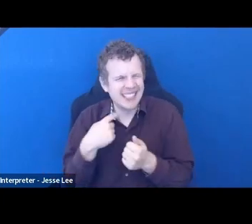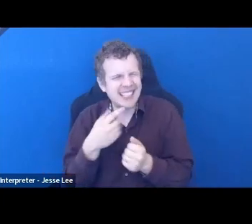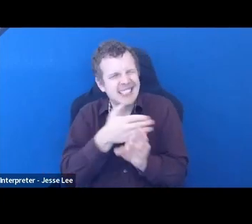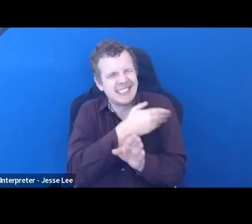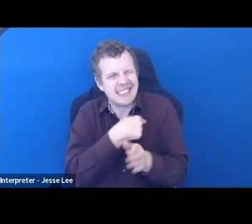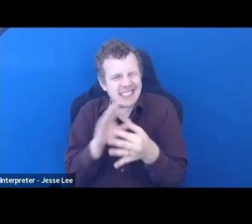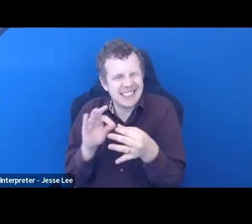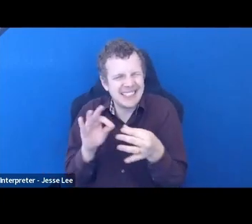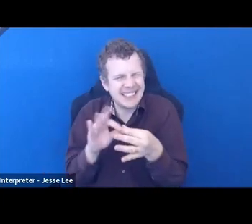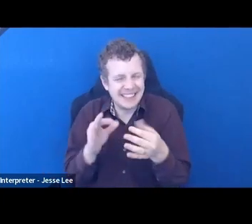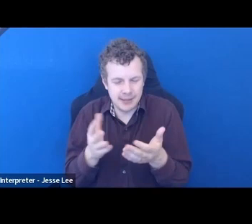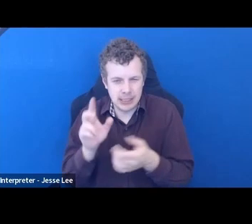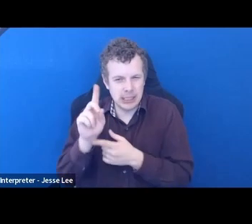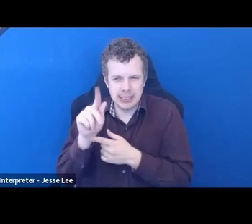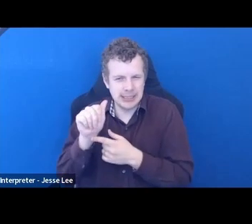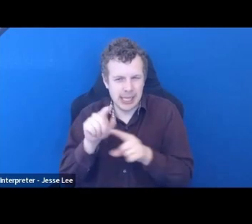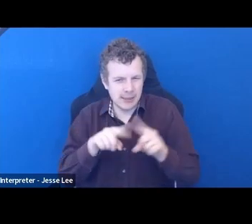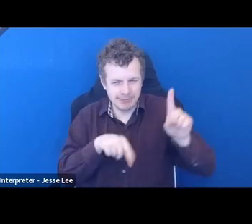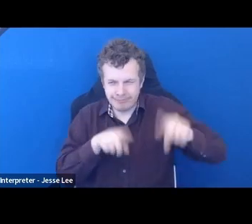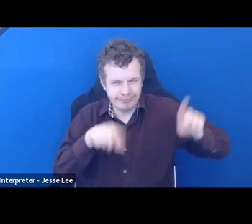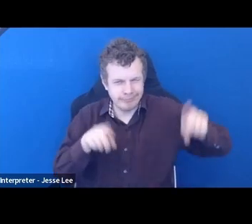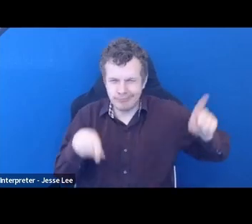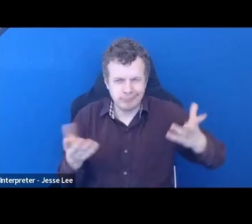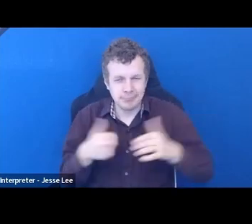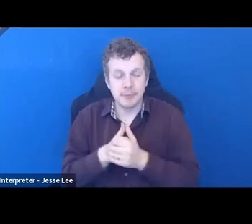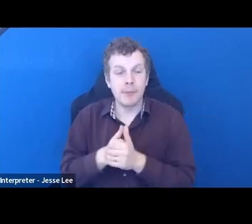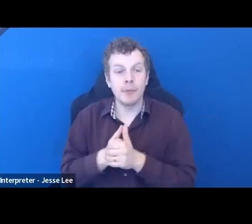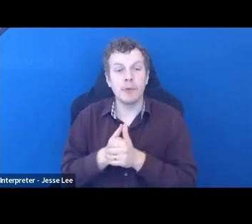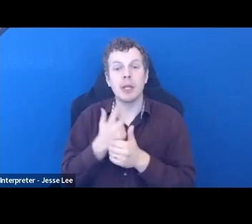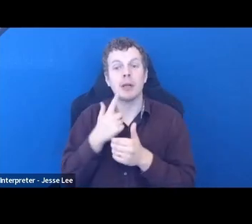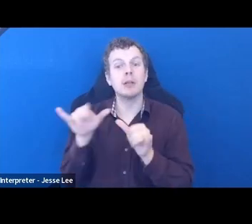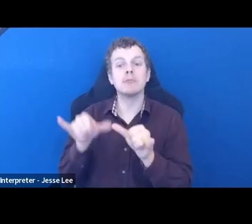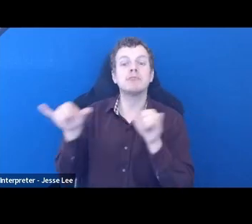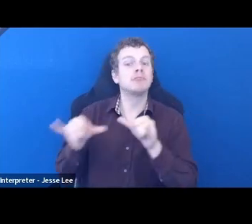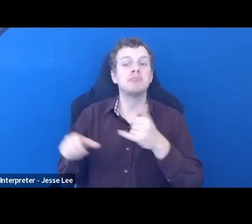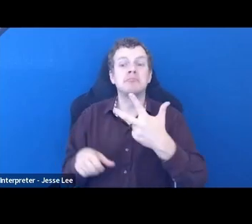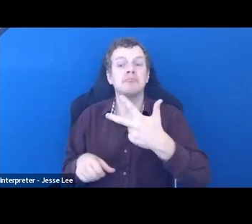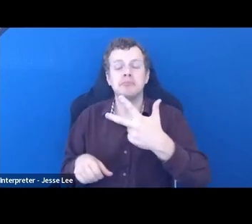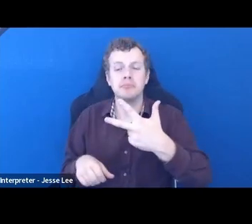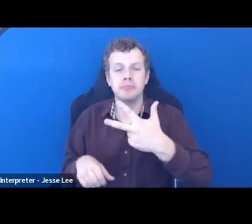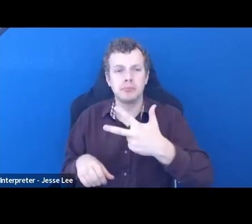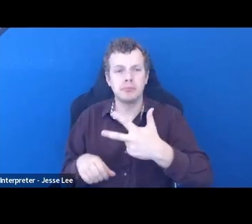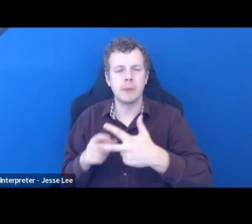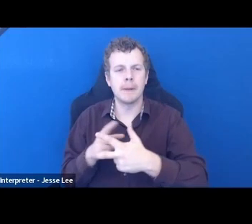So the three main themes. The first was motivation for decision-making.